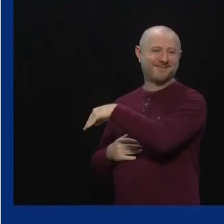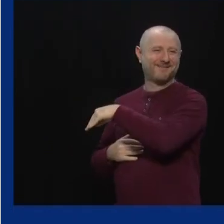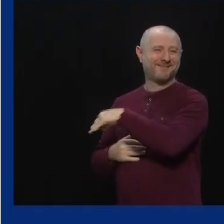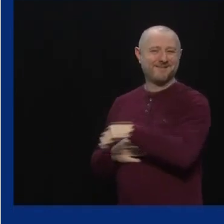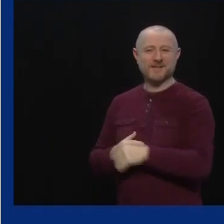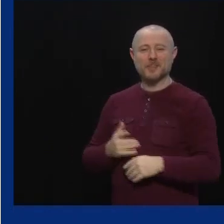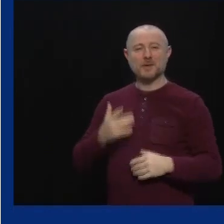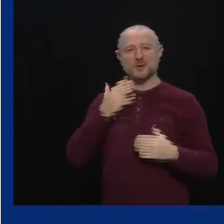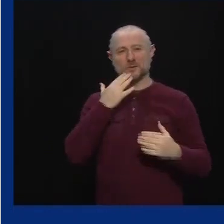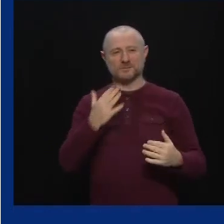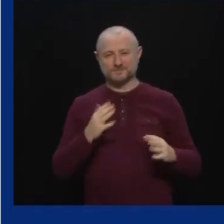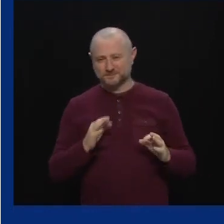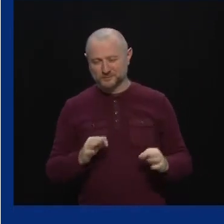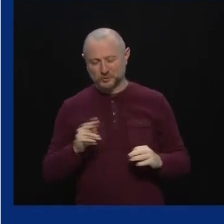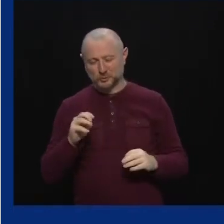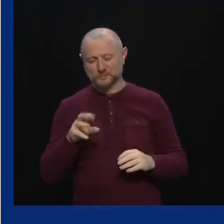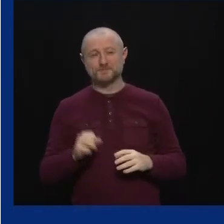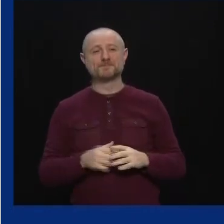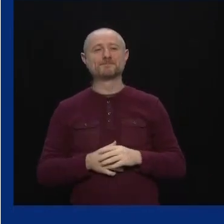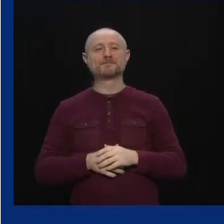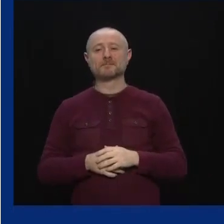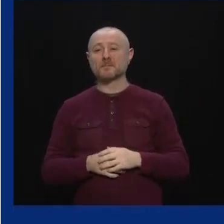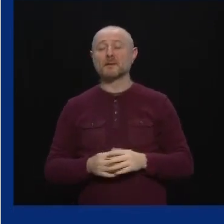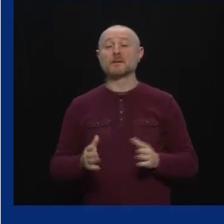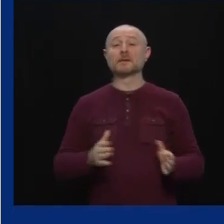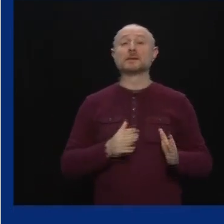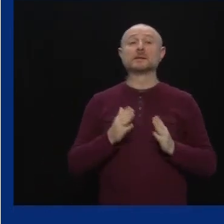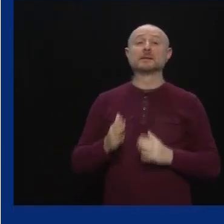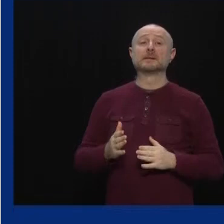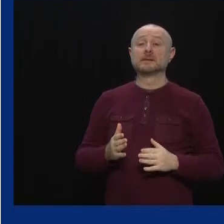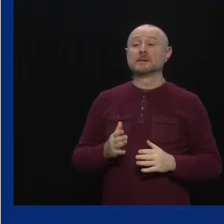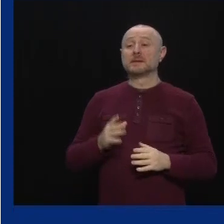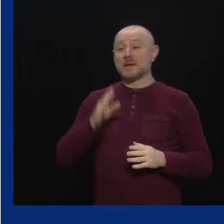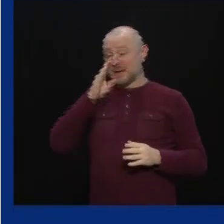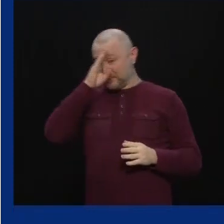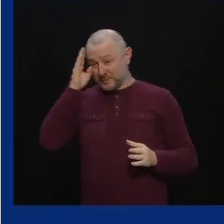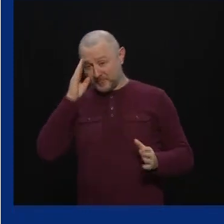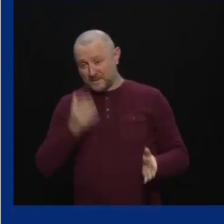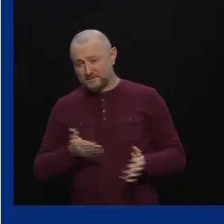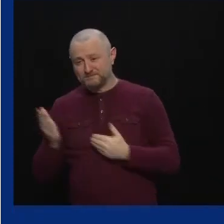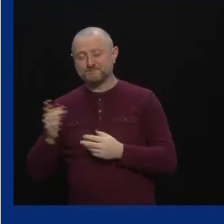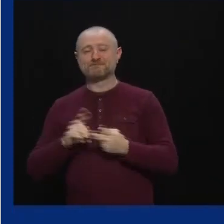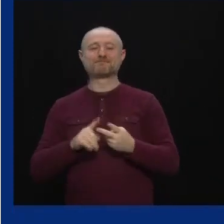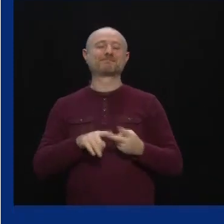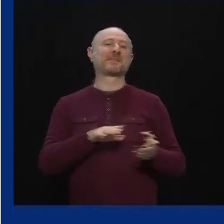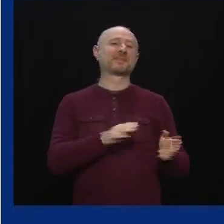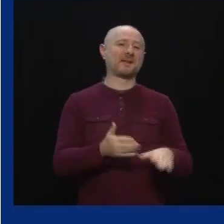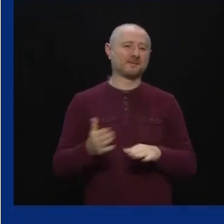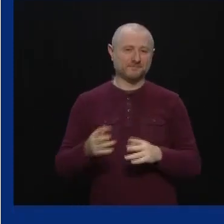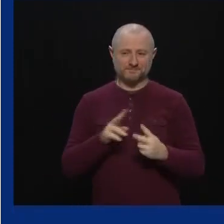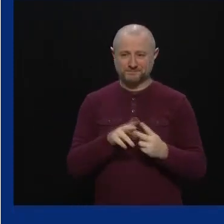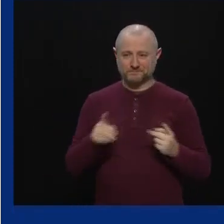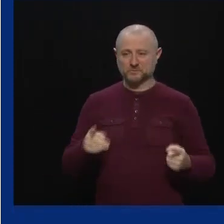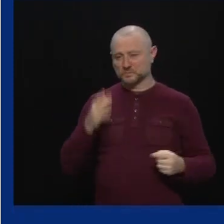KNOW WHETHER THEY WERE GOING TO PAN UP OR START GOING DOWN. AND THEY STARTED GOING DOWN. SO, VERY GOOD NEWS TO NEW YORK